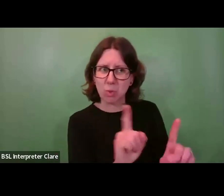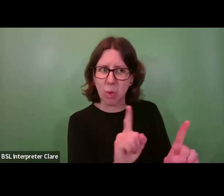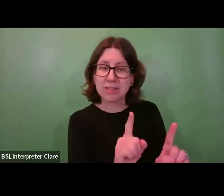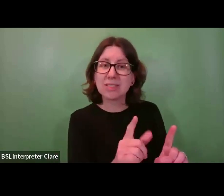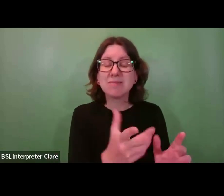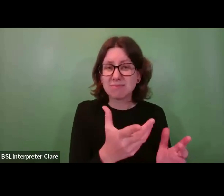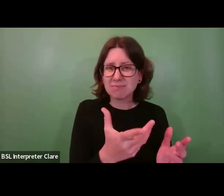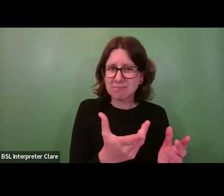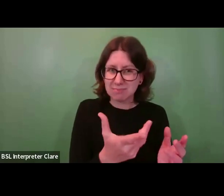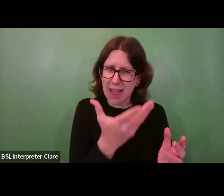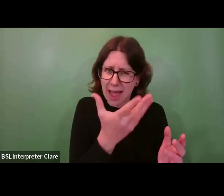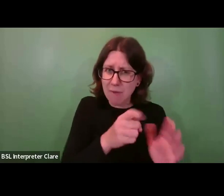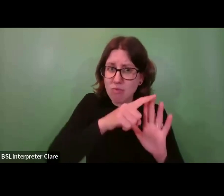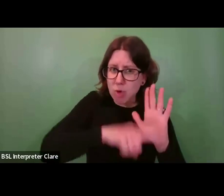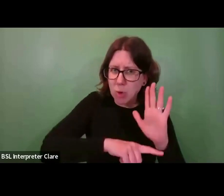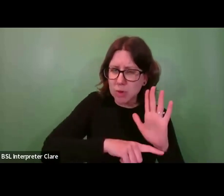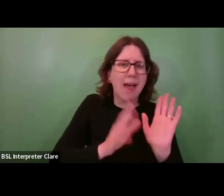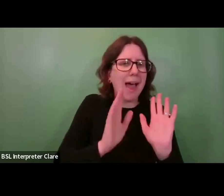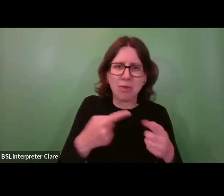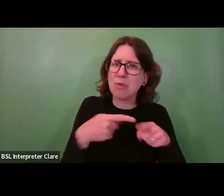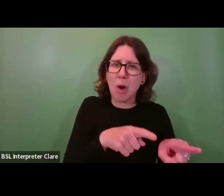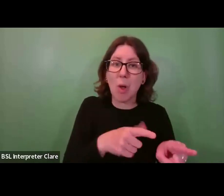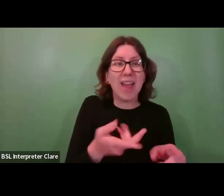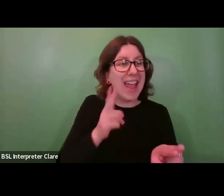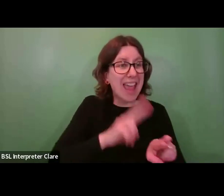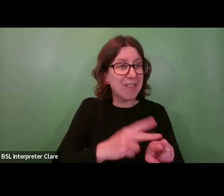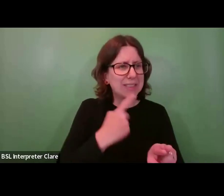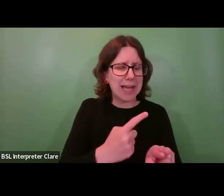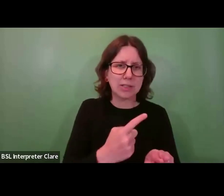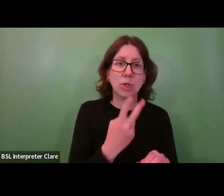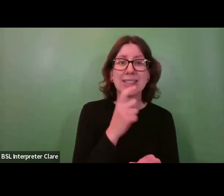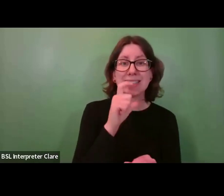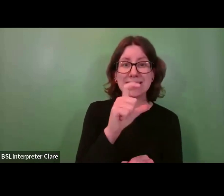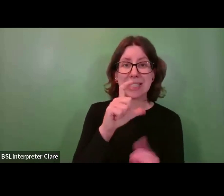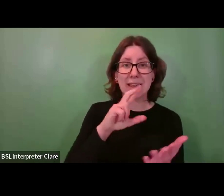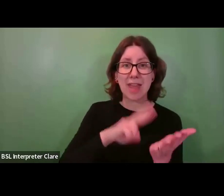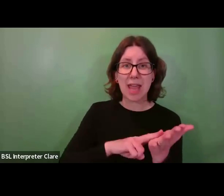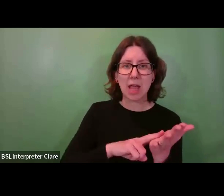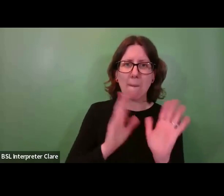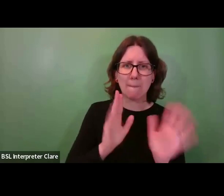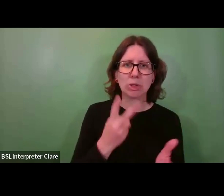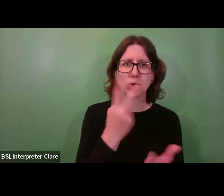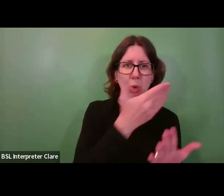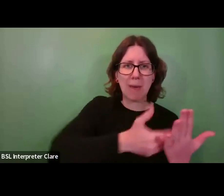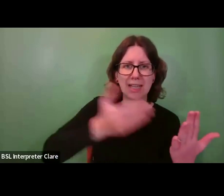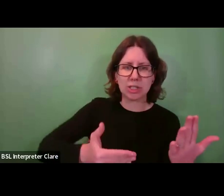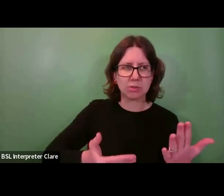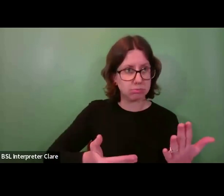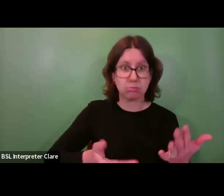If it says your CV can't be more than two pages, then don't make it six. If they say your supporting statement is one sheet of A4,